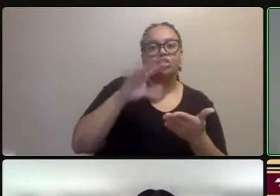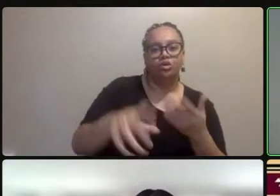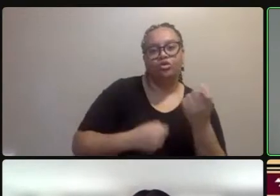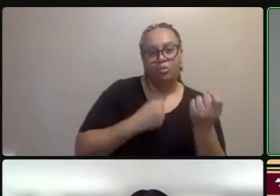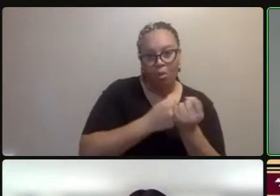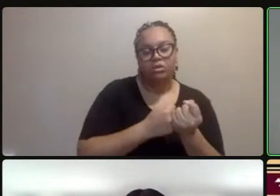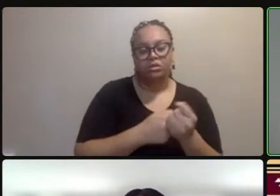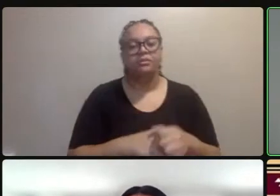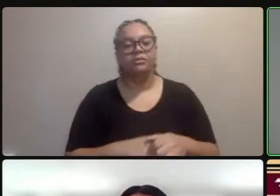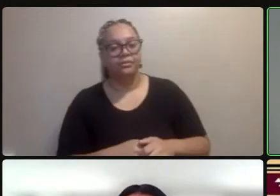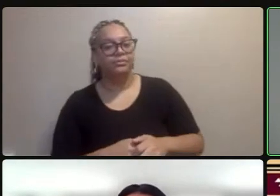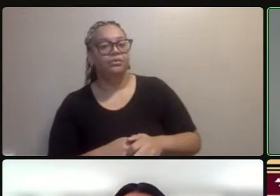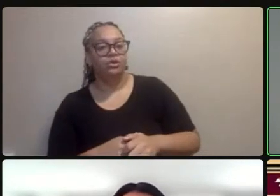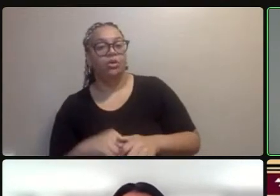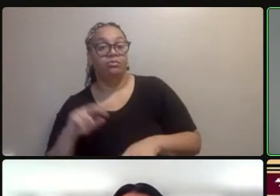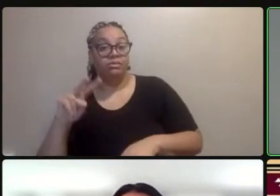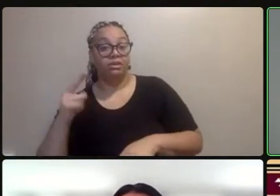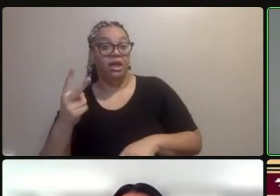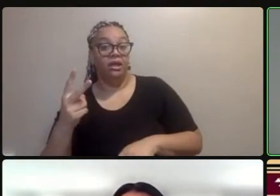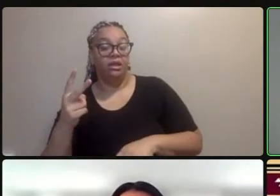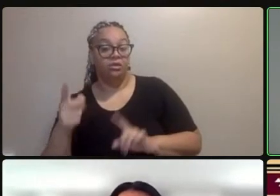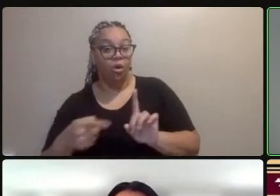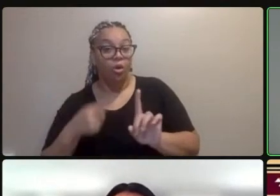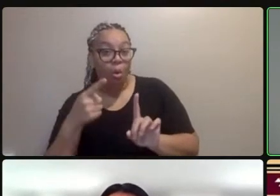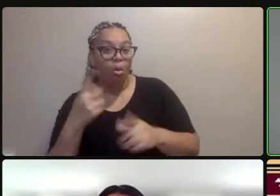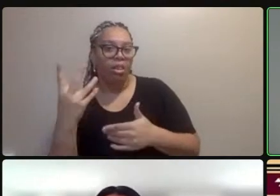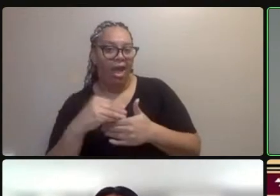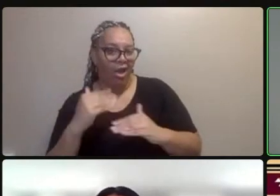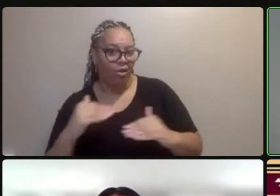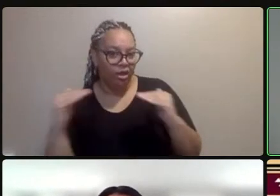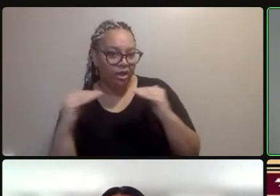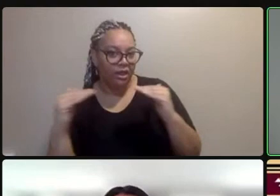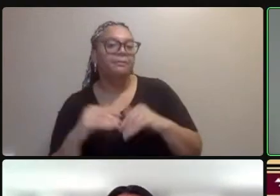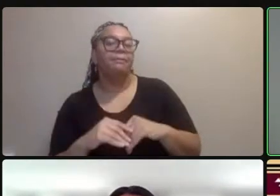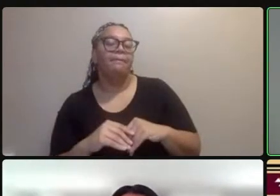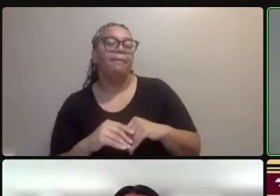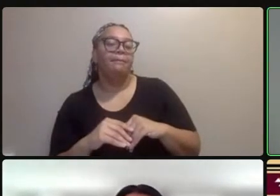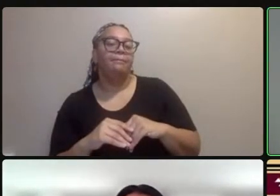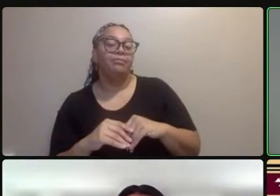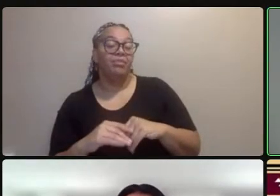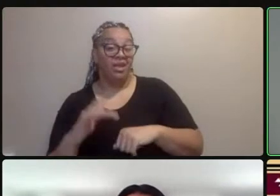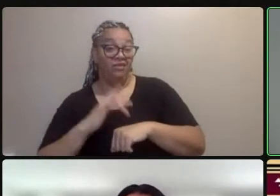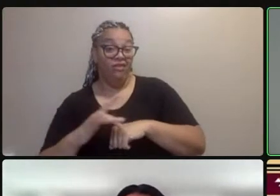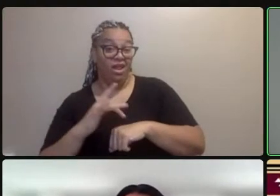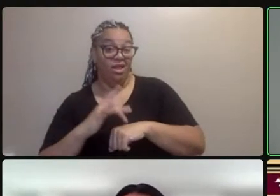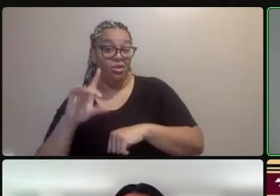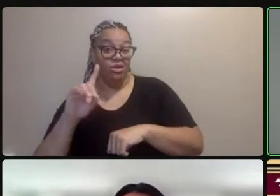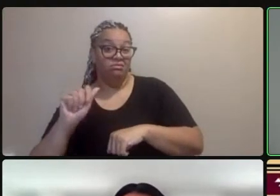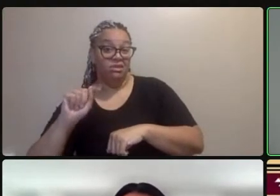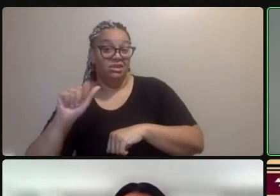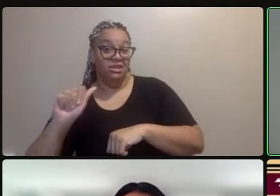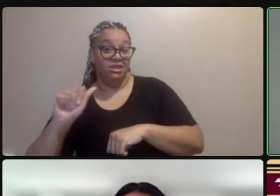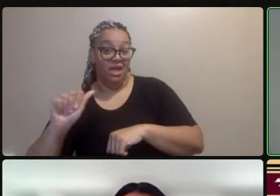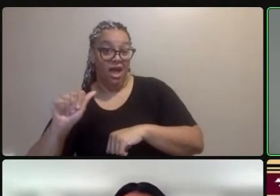SAFETY, WELL-BEING AND HIGH